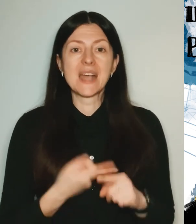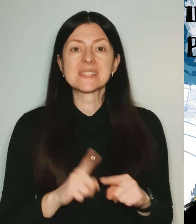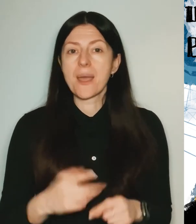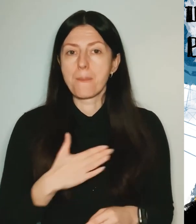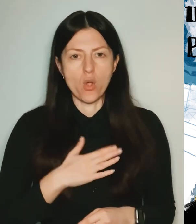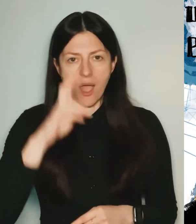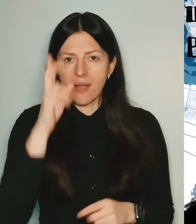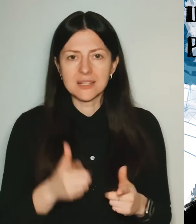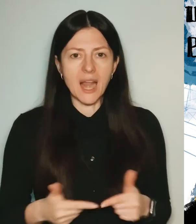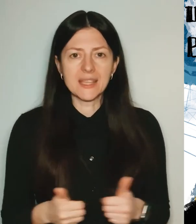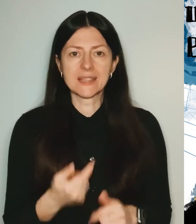I’m ready.